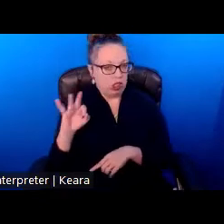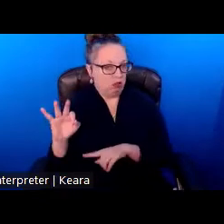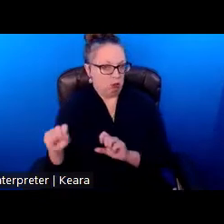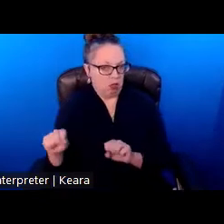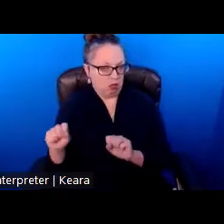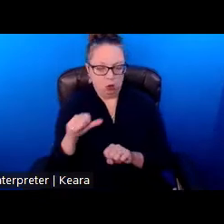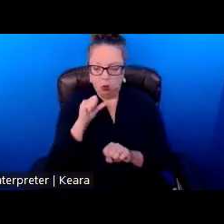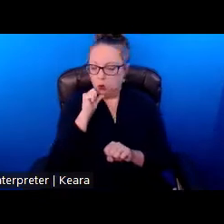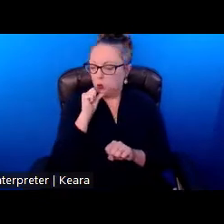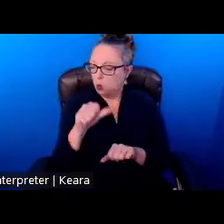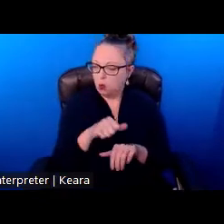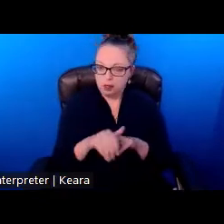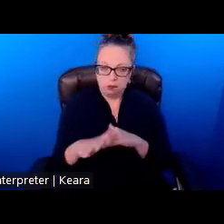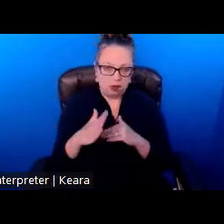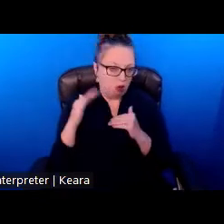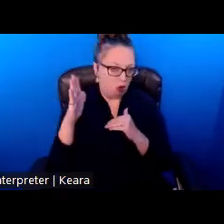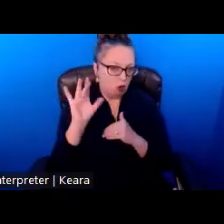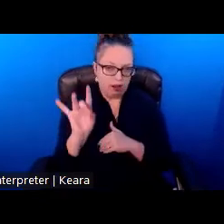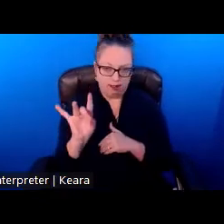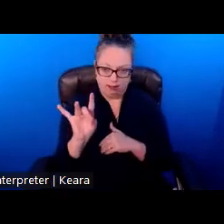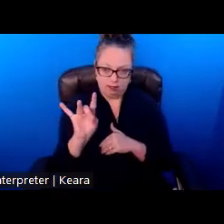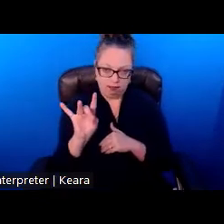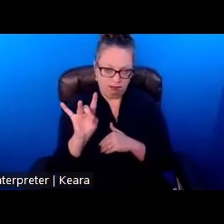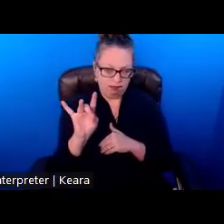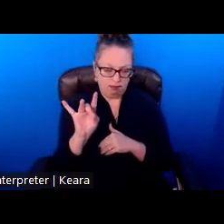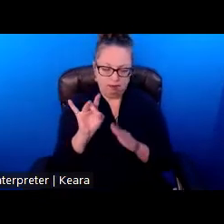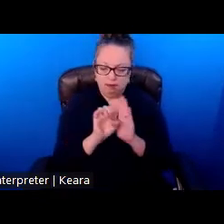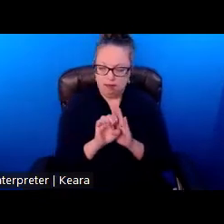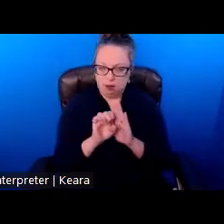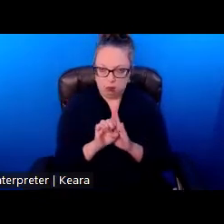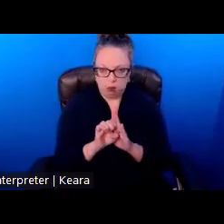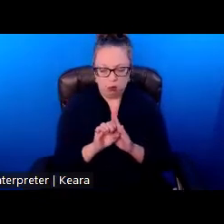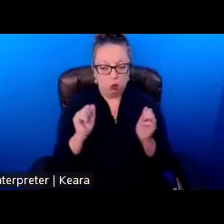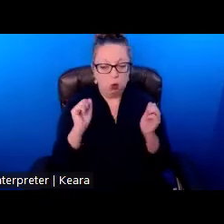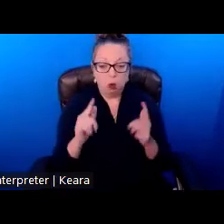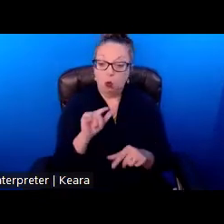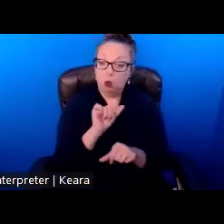more than eight examples of your work. All work samples must have been completed